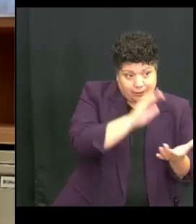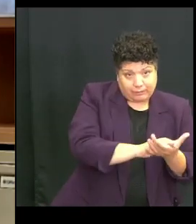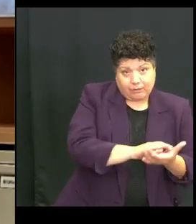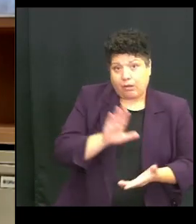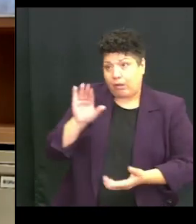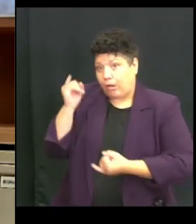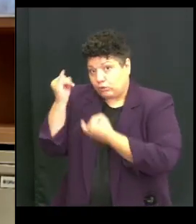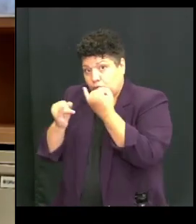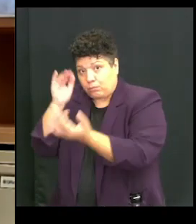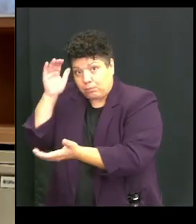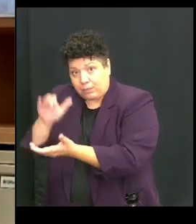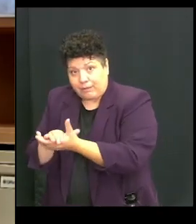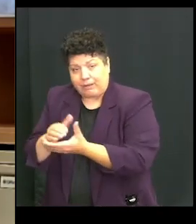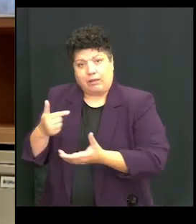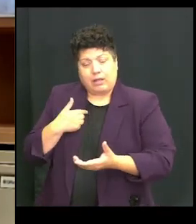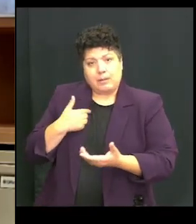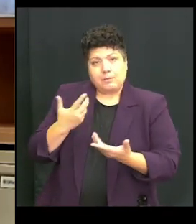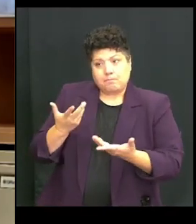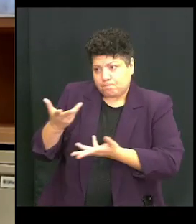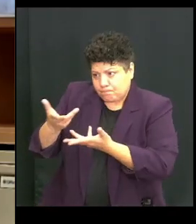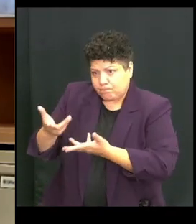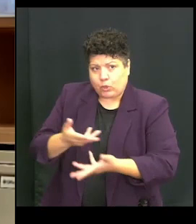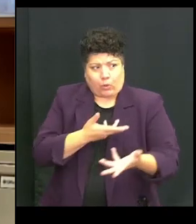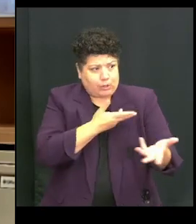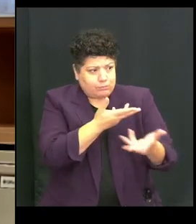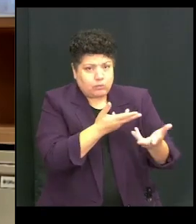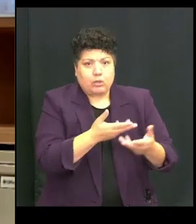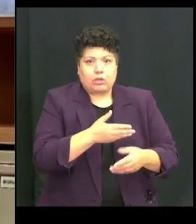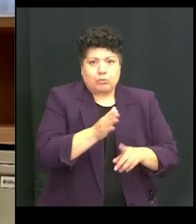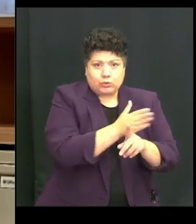there is a difference between facts and values.